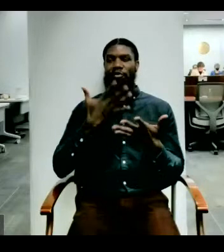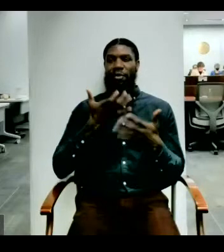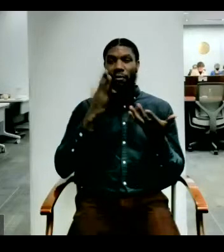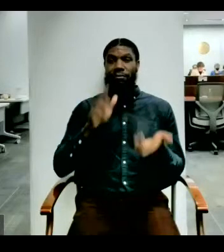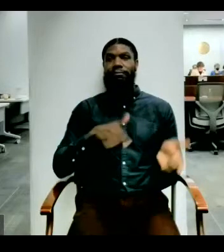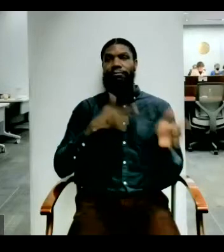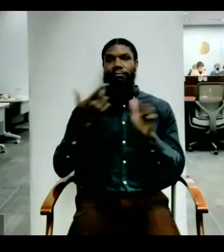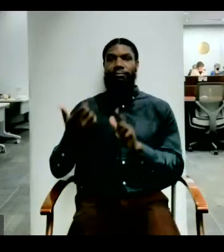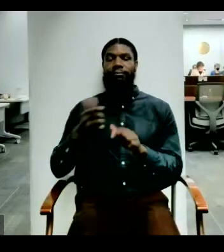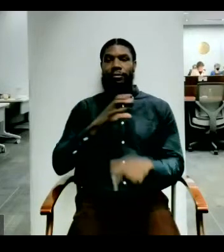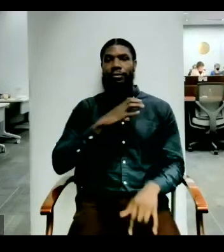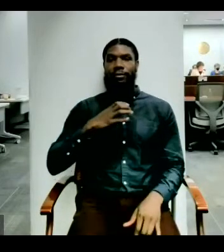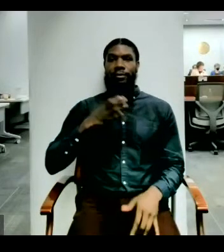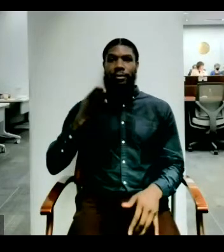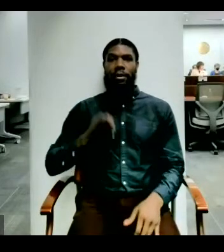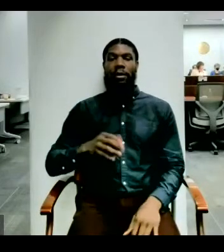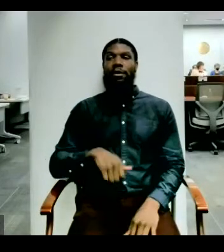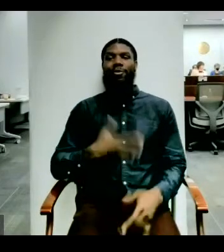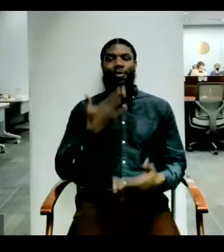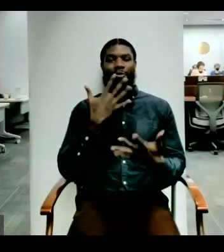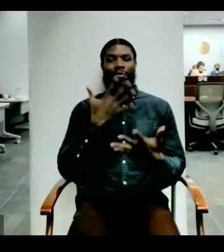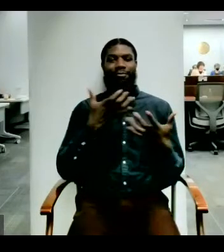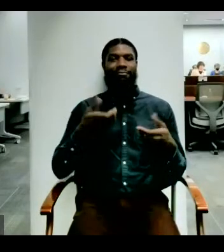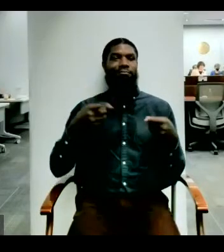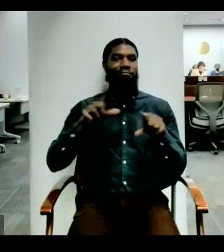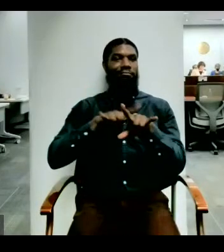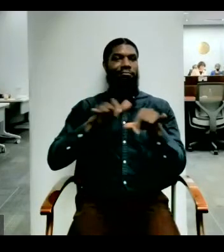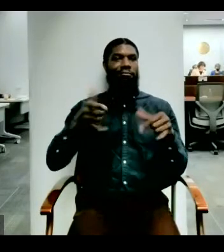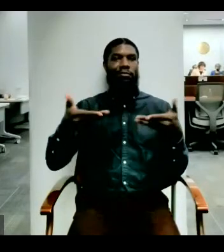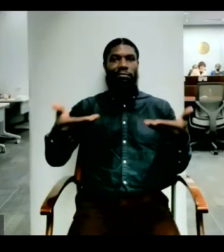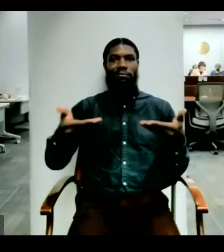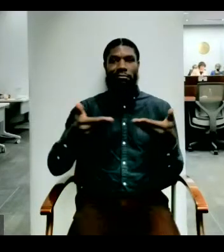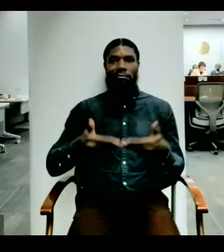Thank you, I'd also like to extend my welcome to our witnesses and thank you